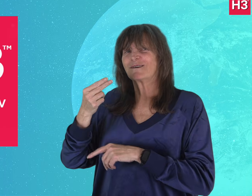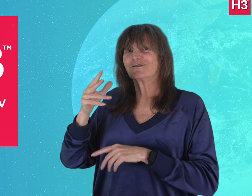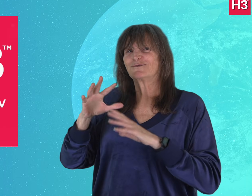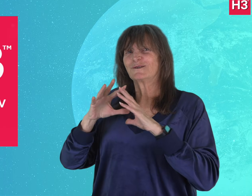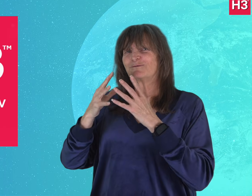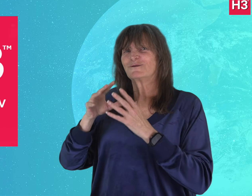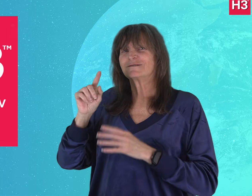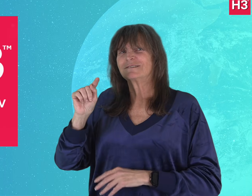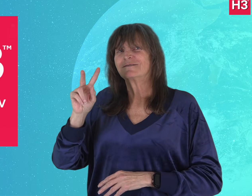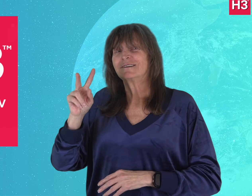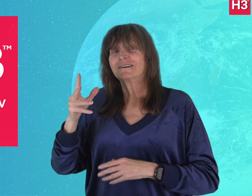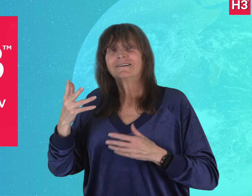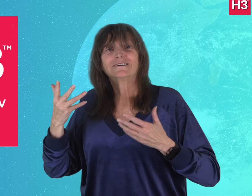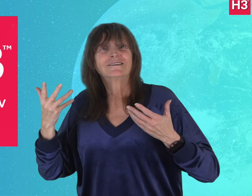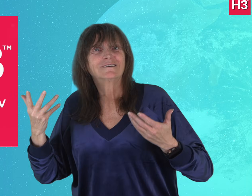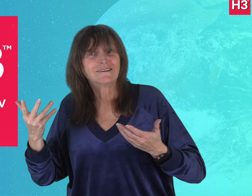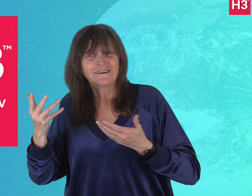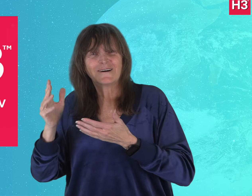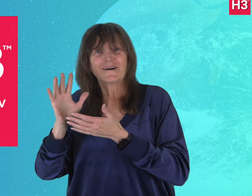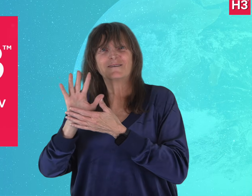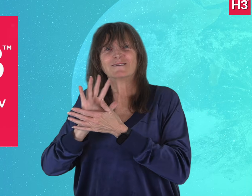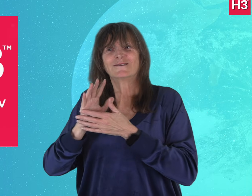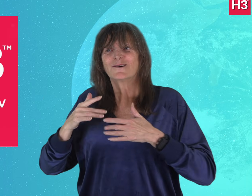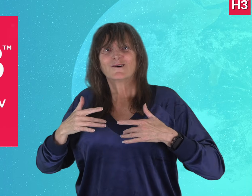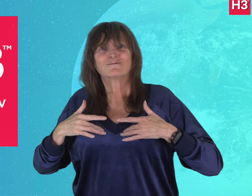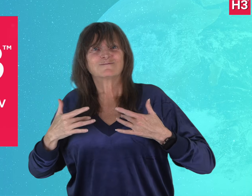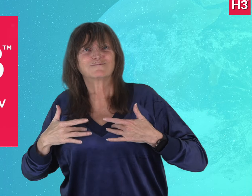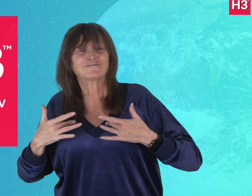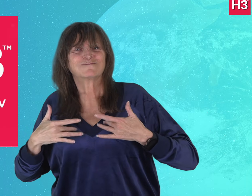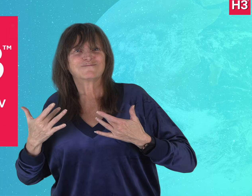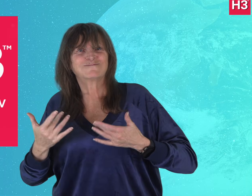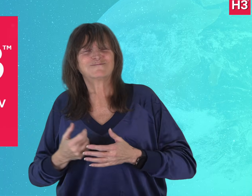H3 World TV to get new video updates!